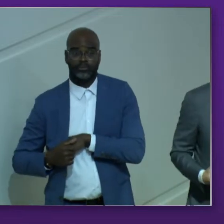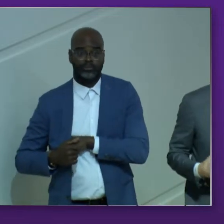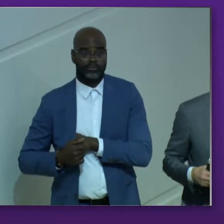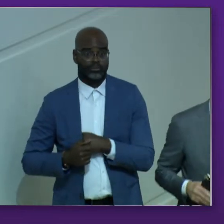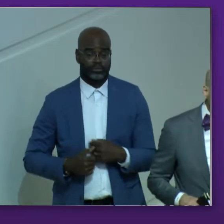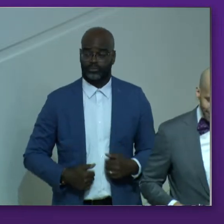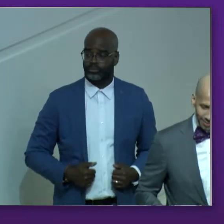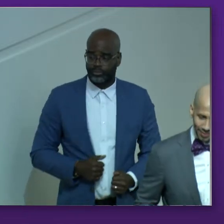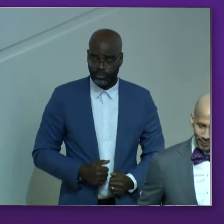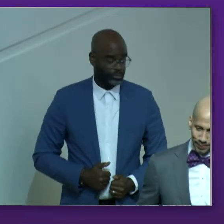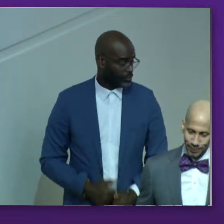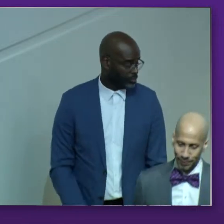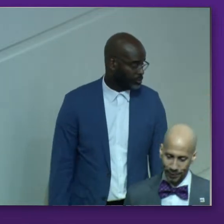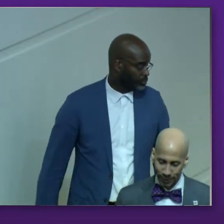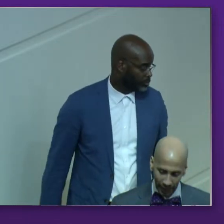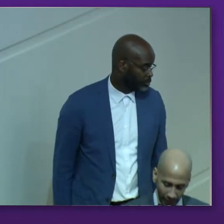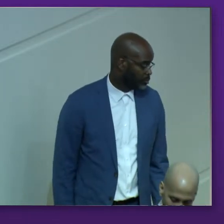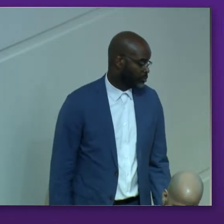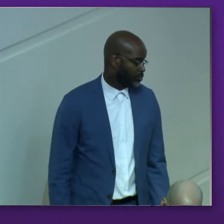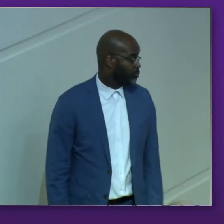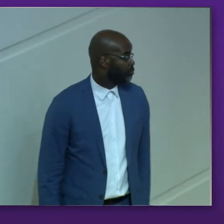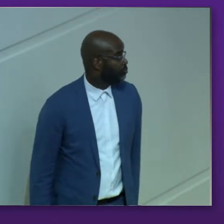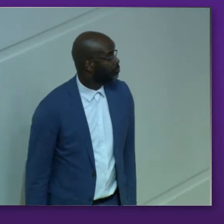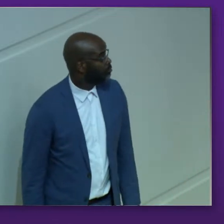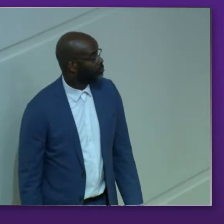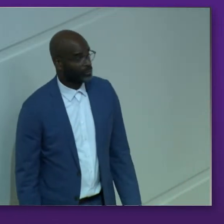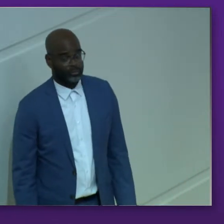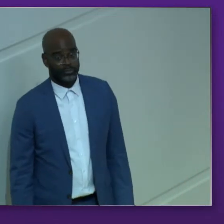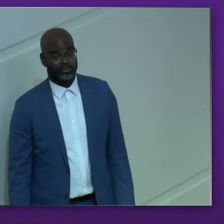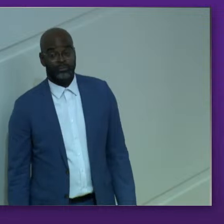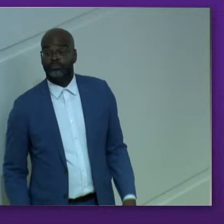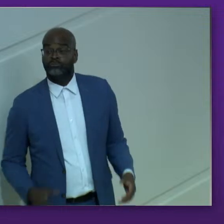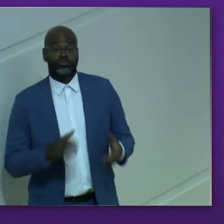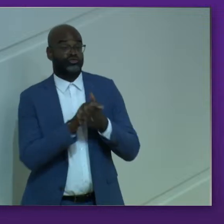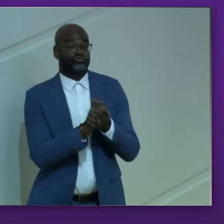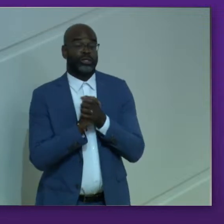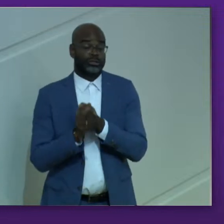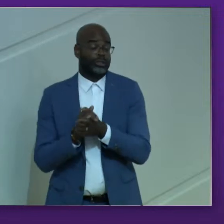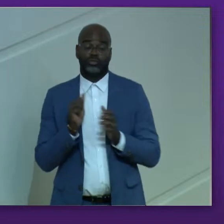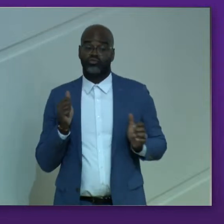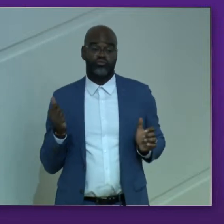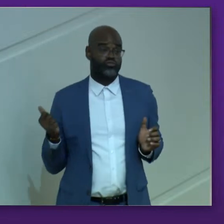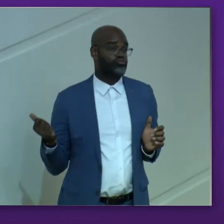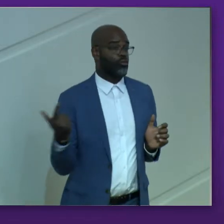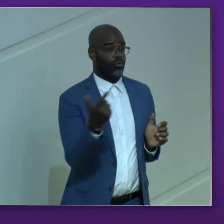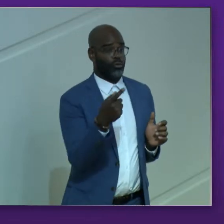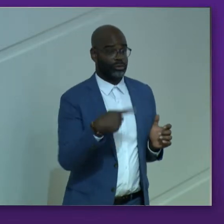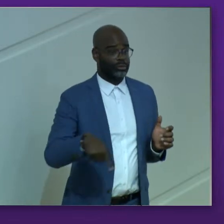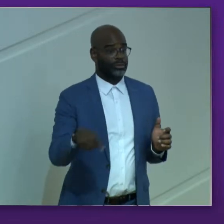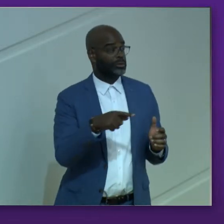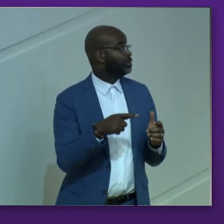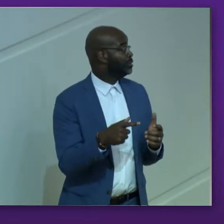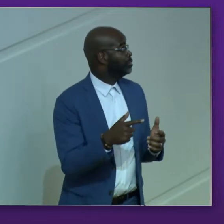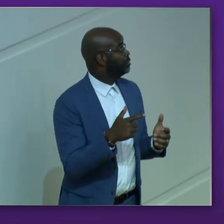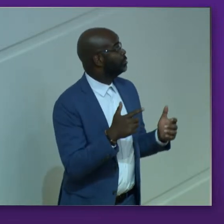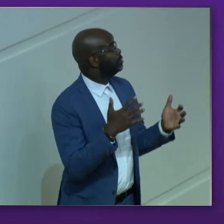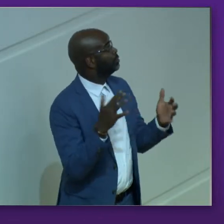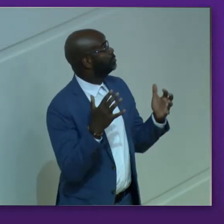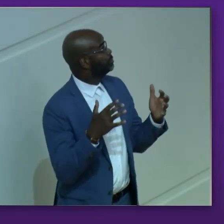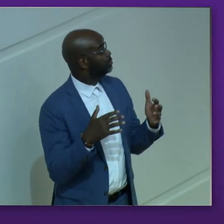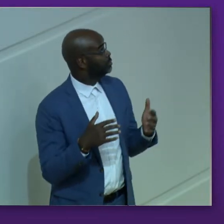HOME.